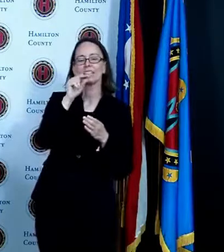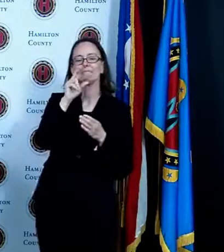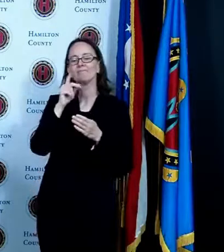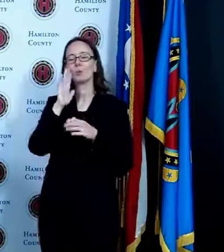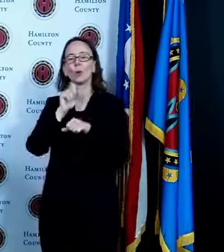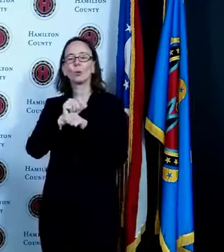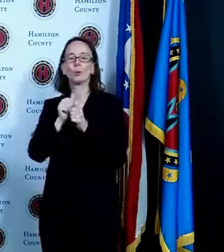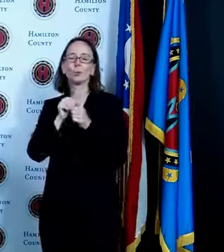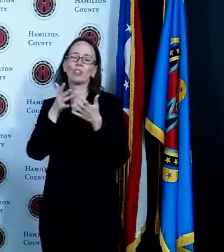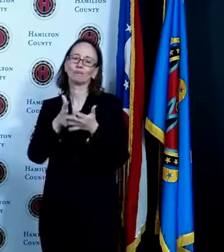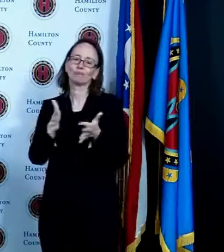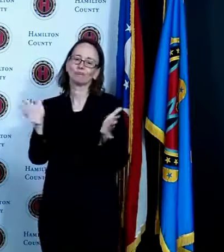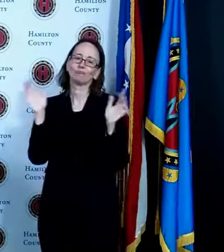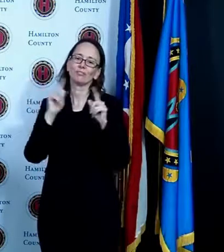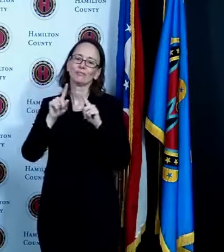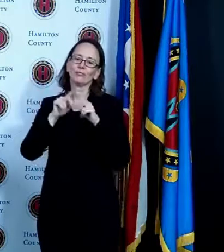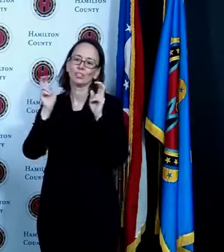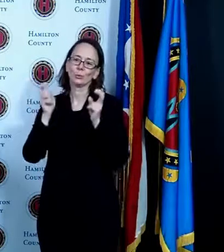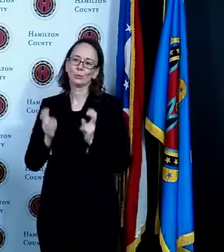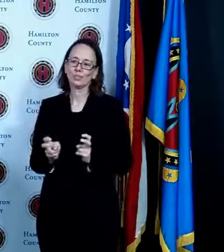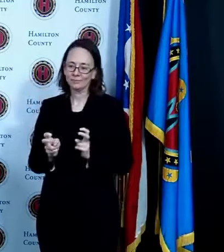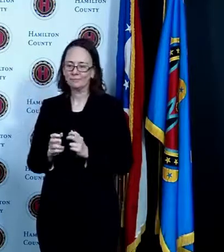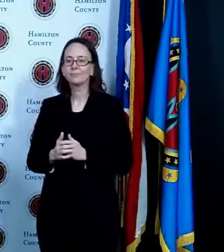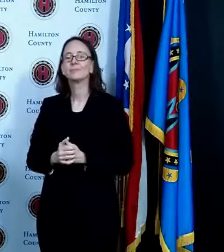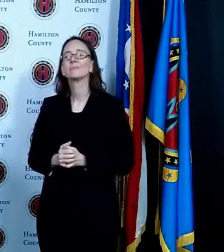within Hamilton County's jurisdiction outside the city of Cincinnati and